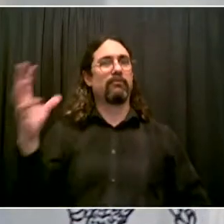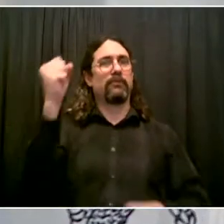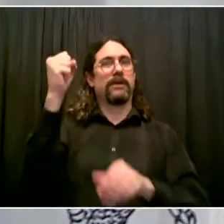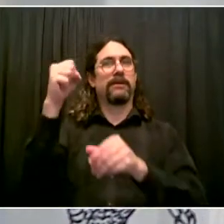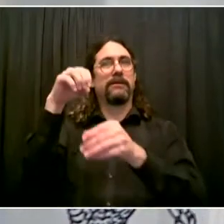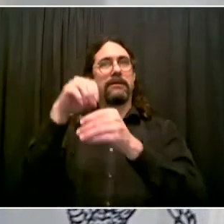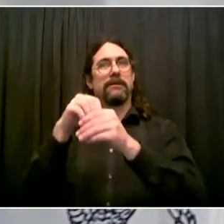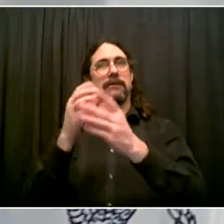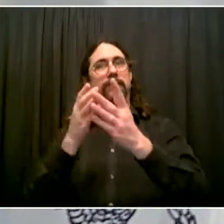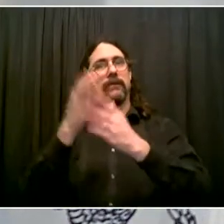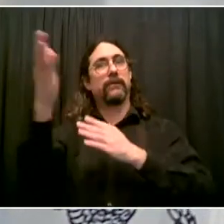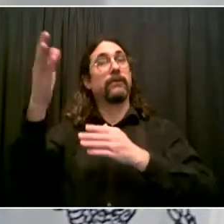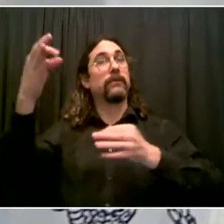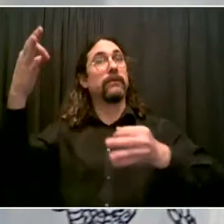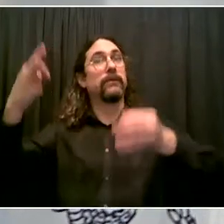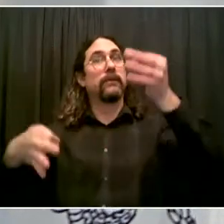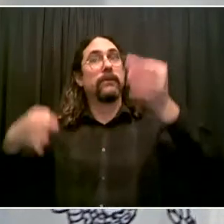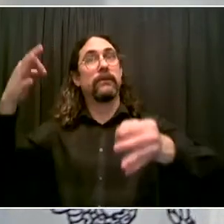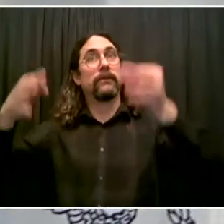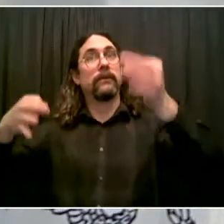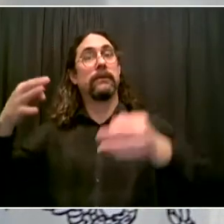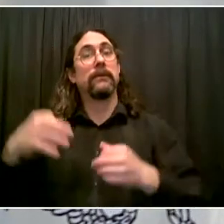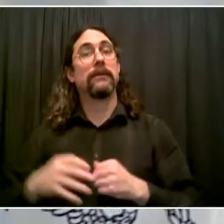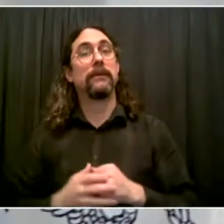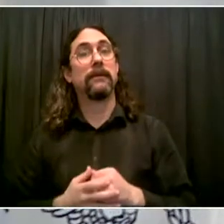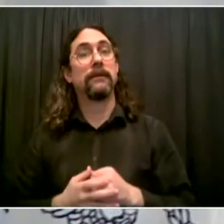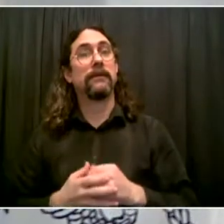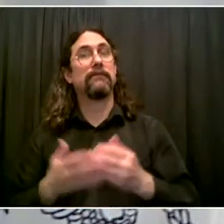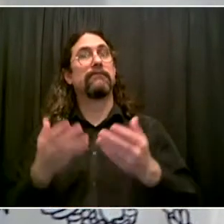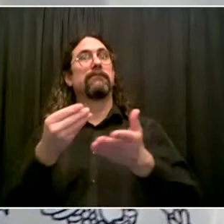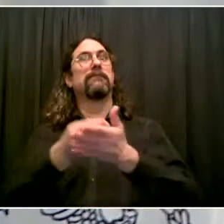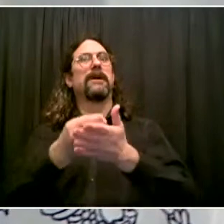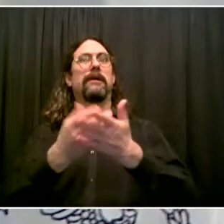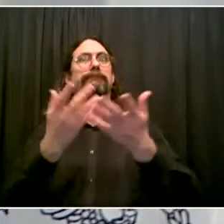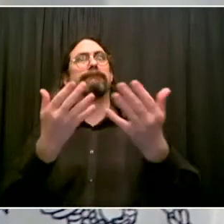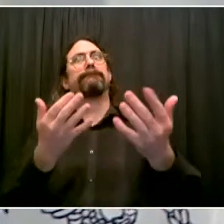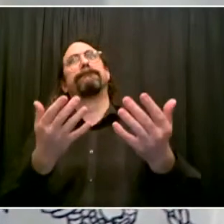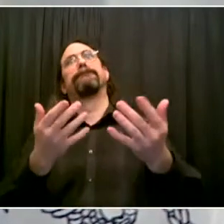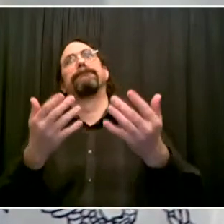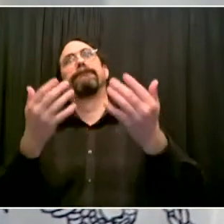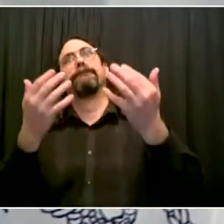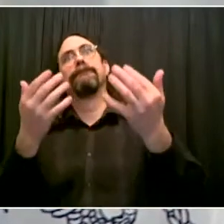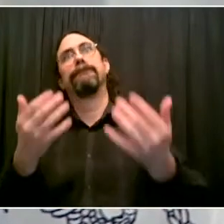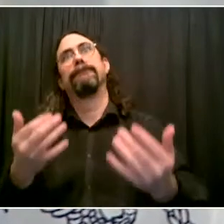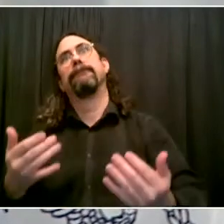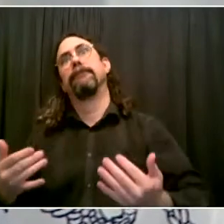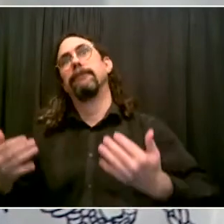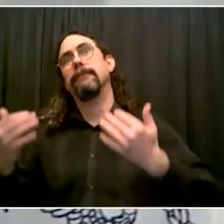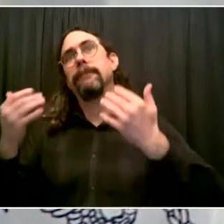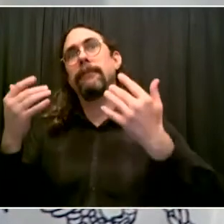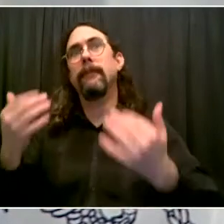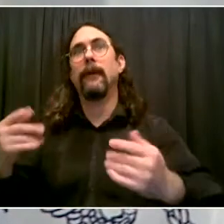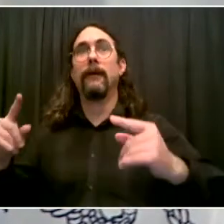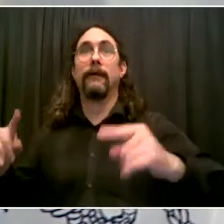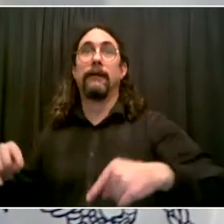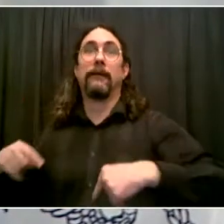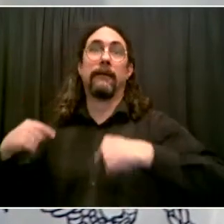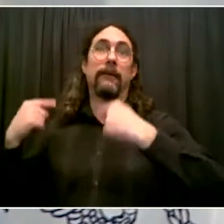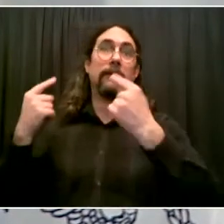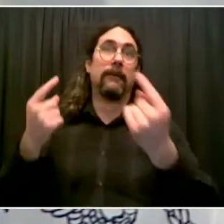BEGINNING. HE CAMPAIGN FOR FISCAL EQUII.TY ONENE FIGHGHINT T COURT SYSTEM THAT NEVER GOT